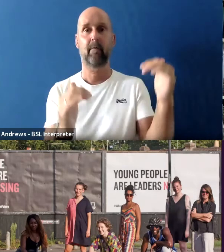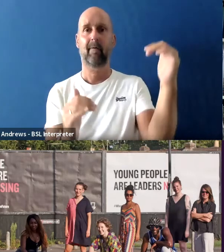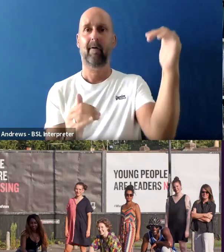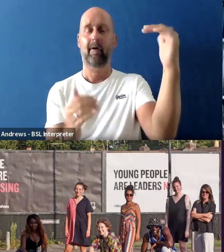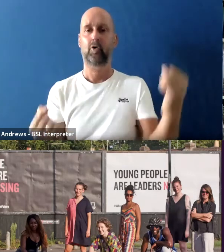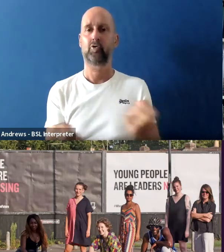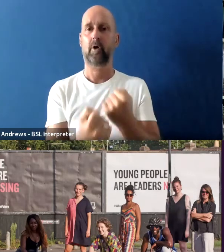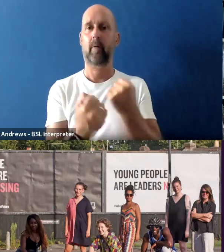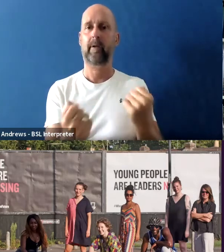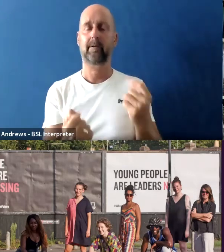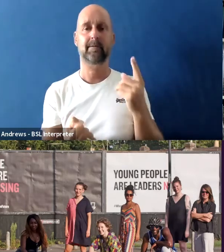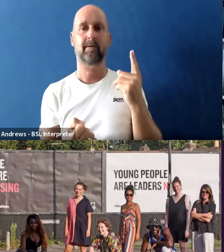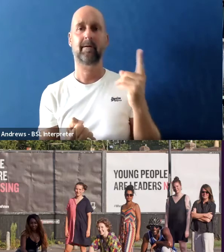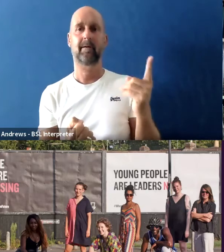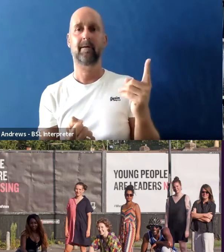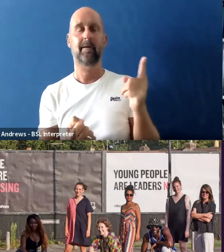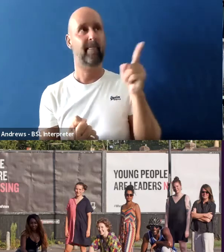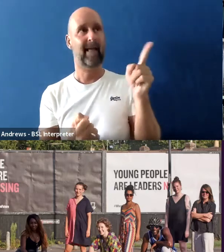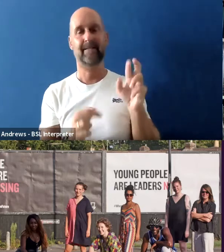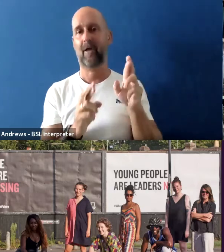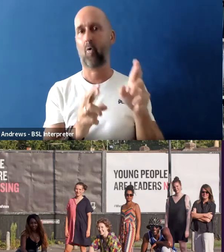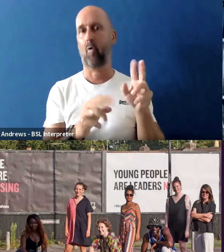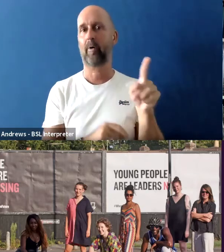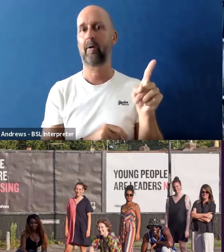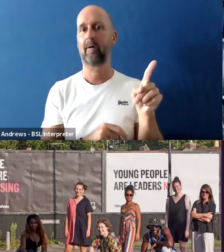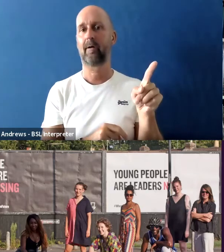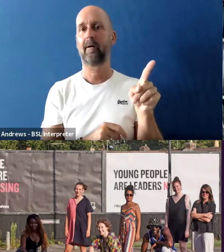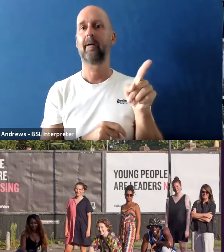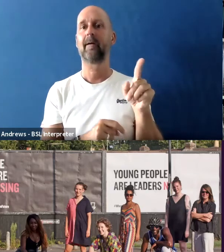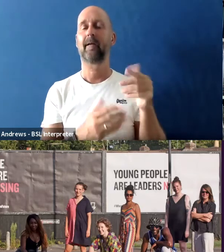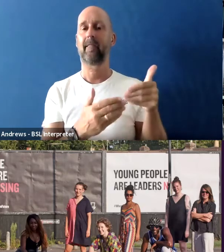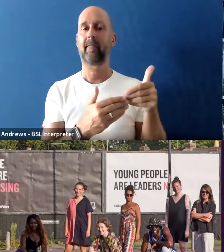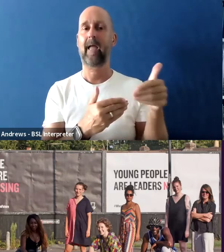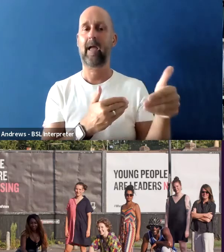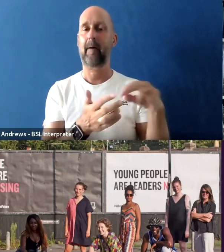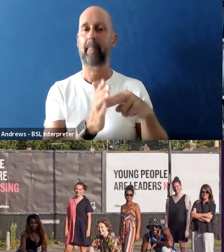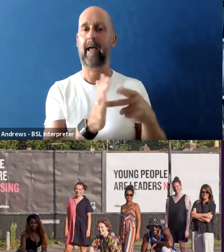that’s the dissenter’s hope, that they are writing not for today but for tomorrow.”